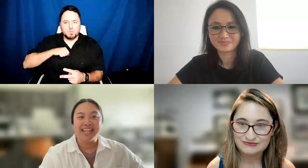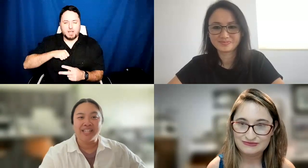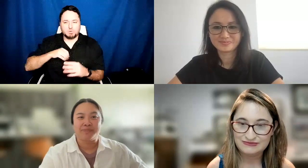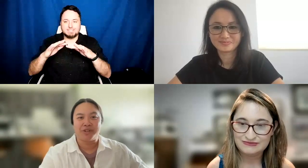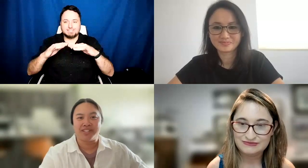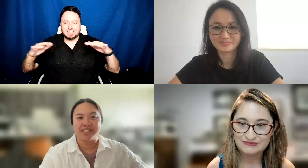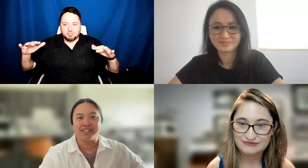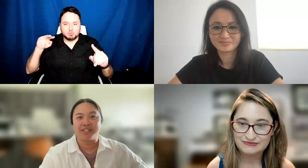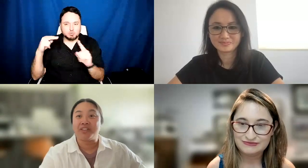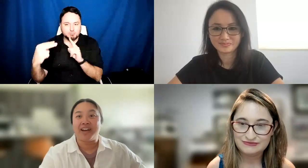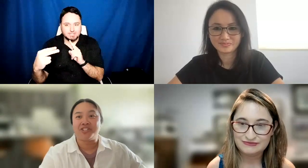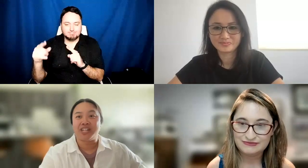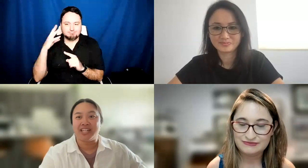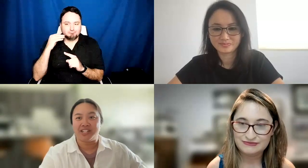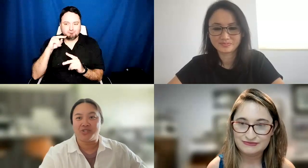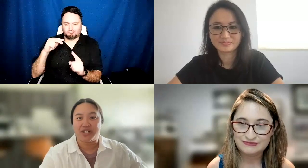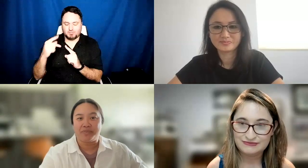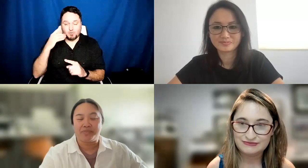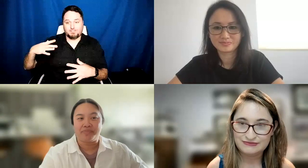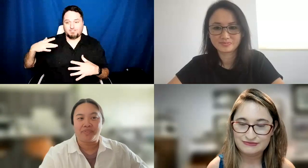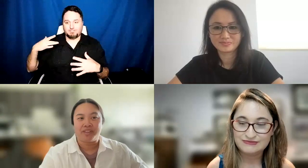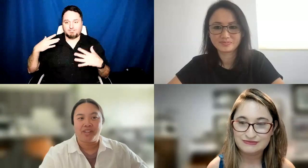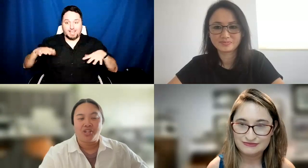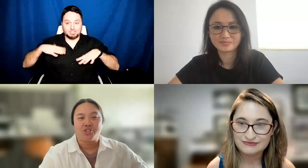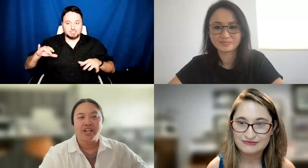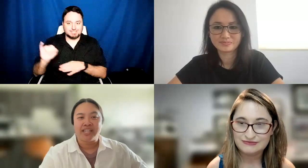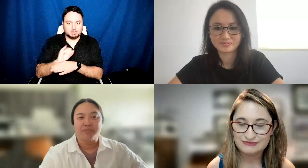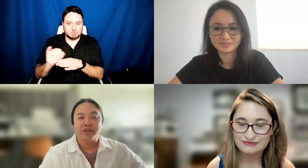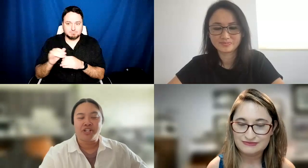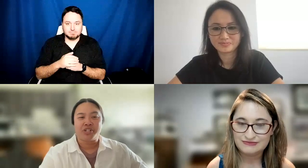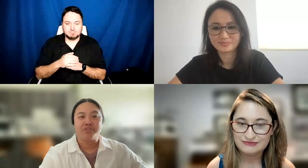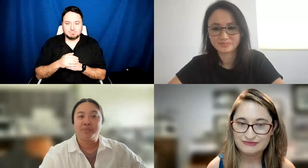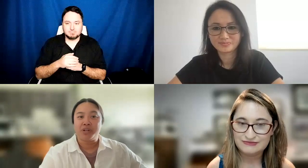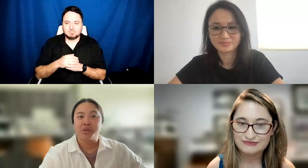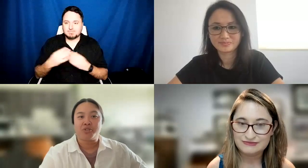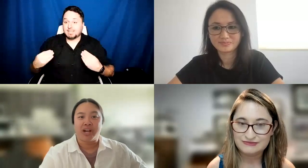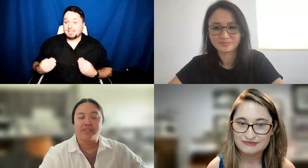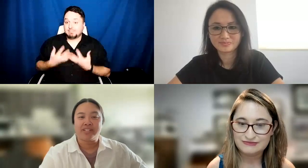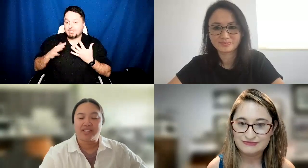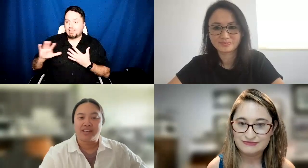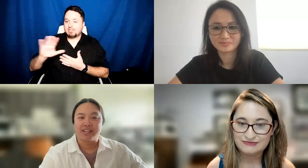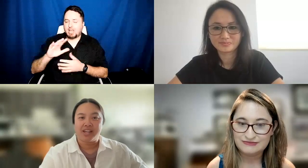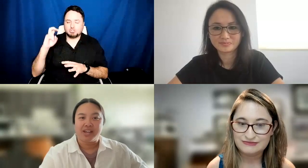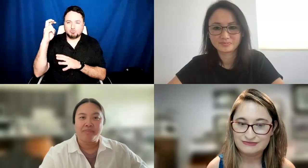and experiences to the fashion industry. Drawing inspiration from their global travels,